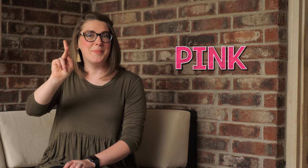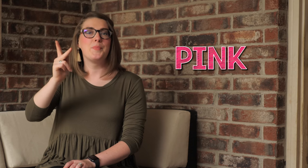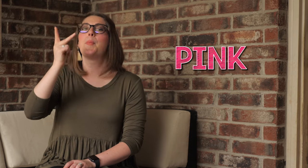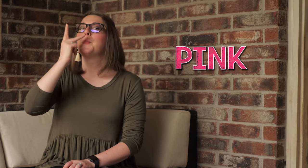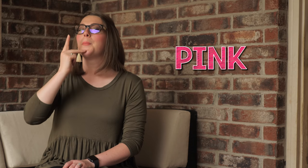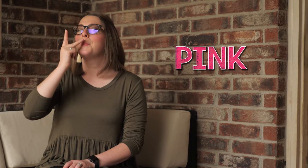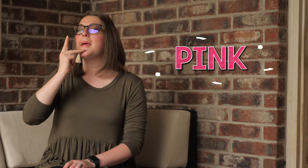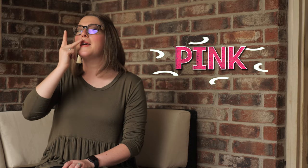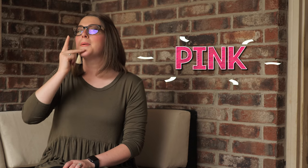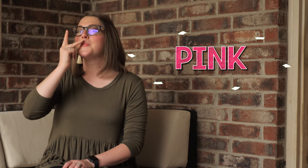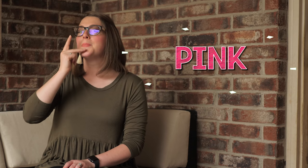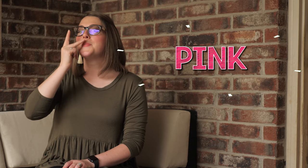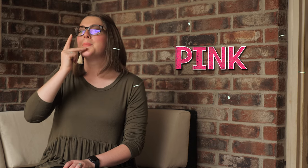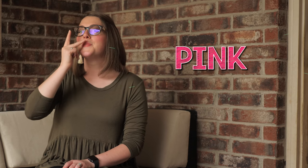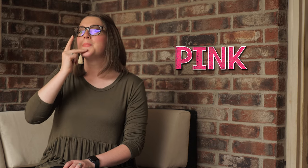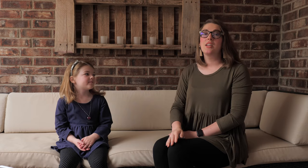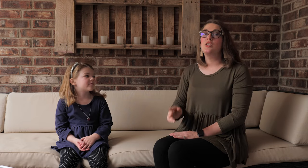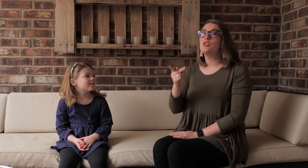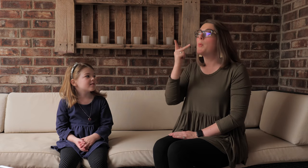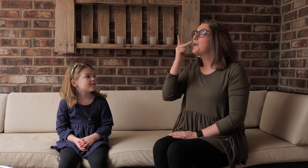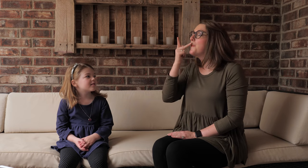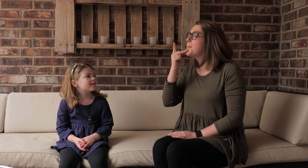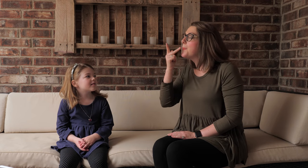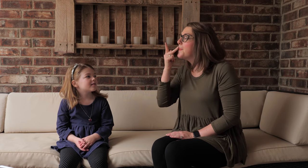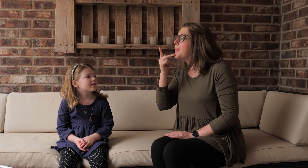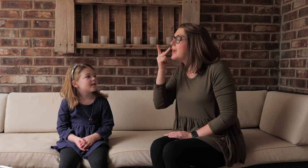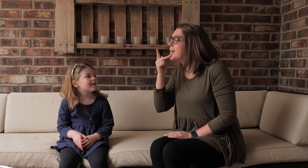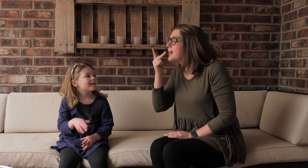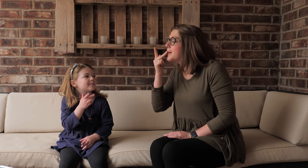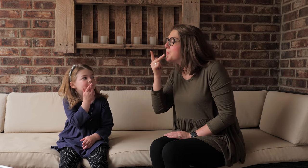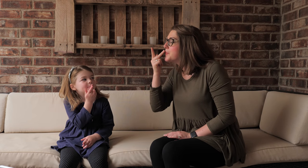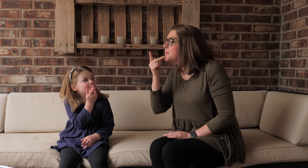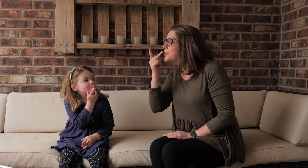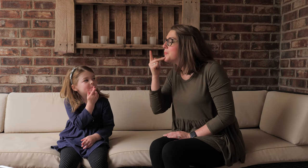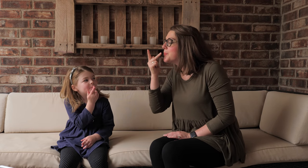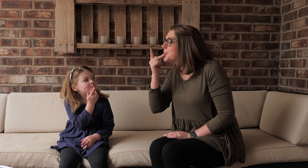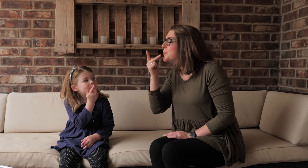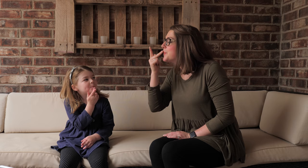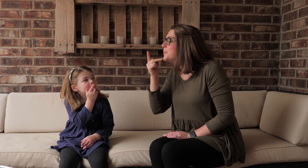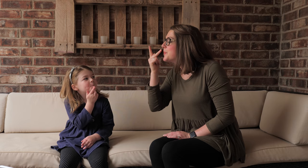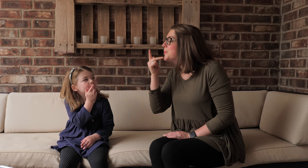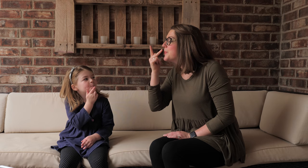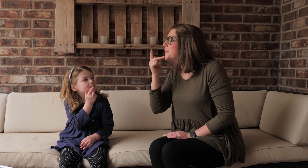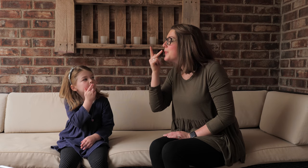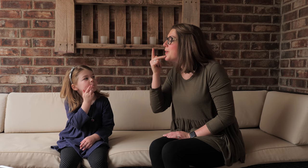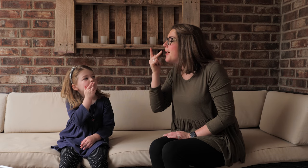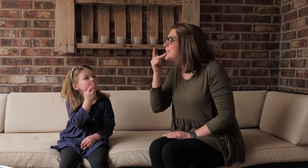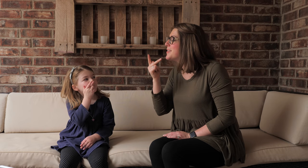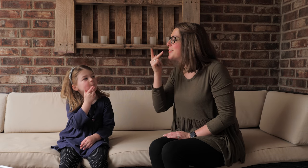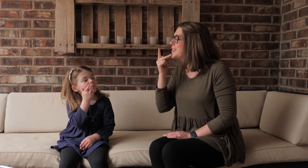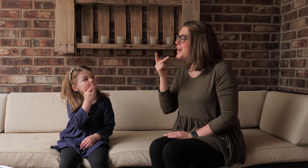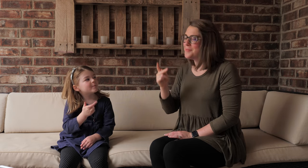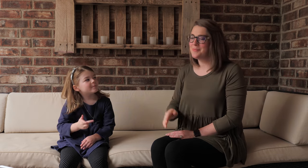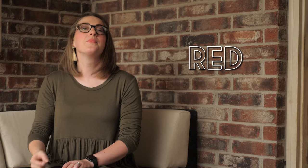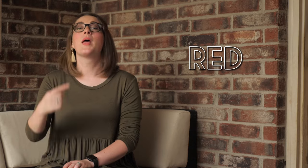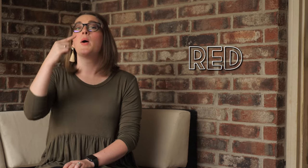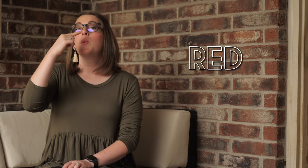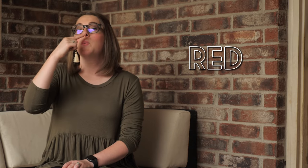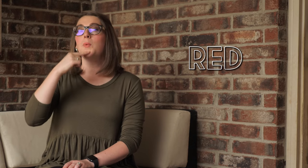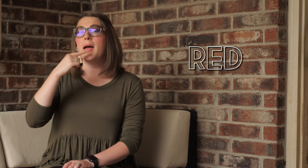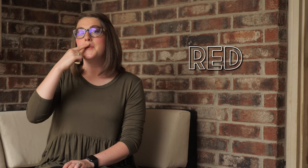Can you do pink? Awesome good job.